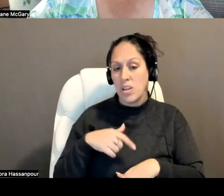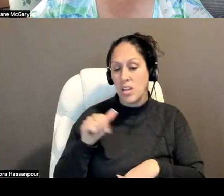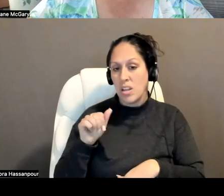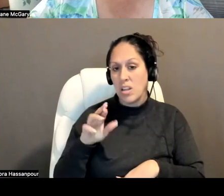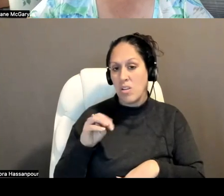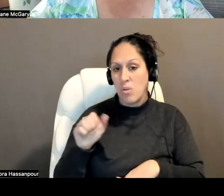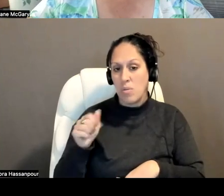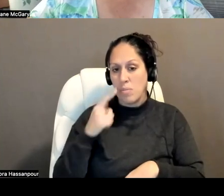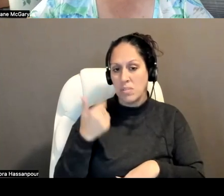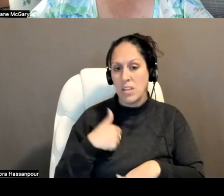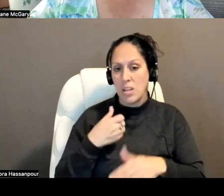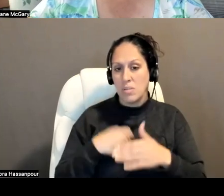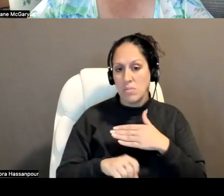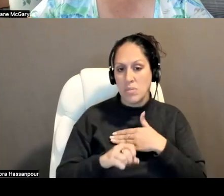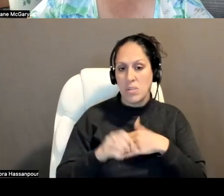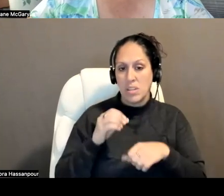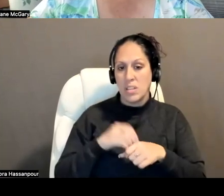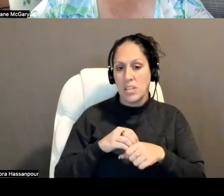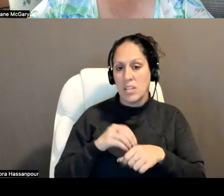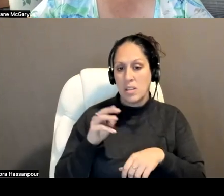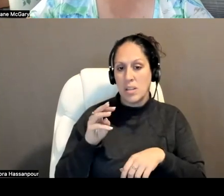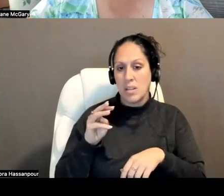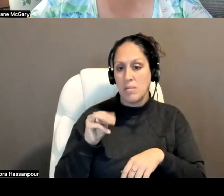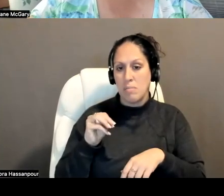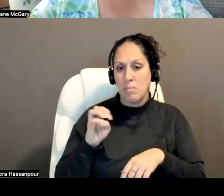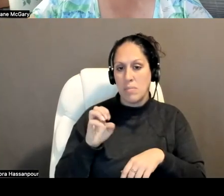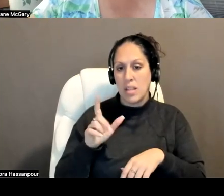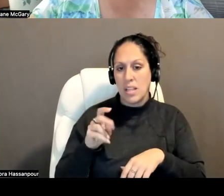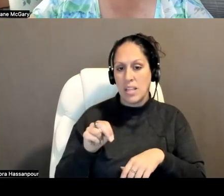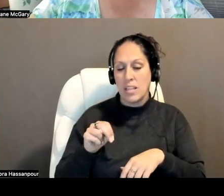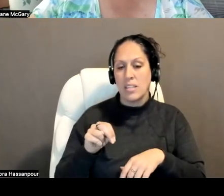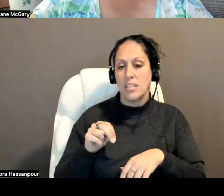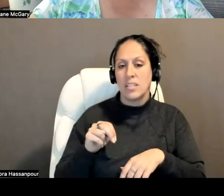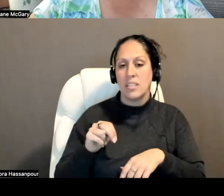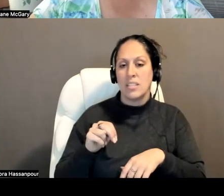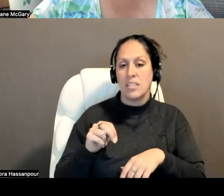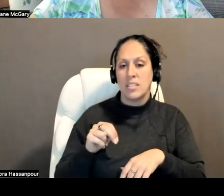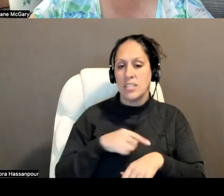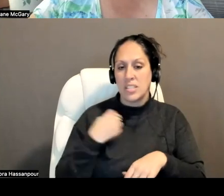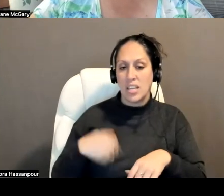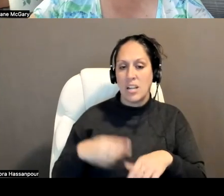is because I was born in mainland China, he was born in Hong Kong. And I went all the